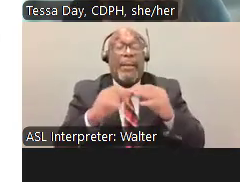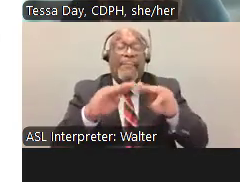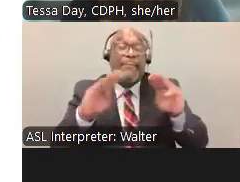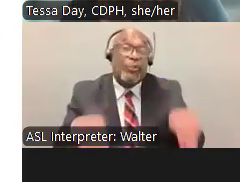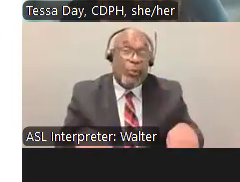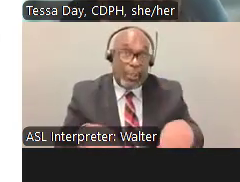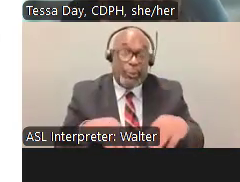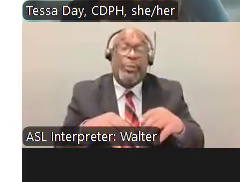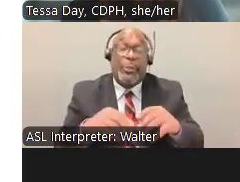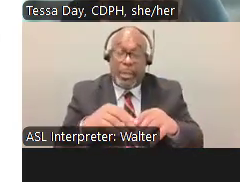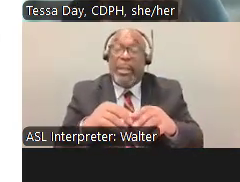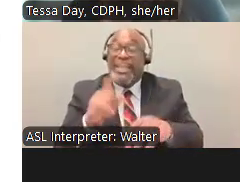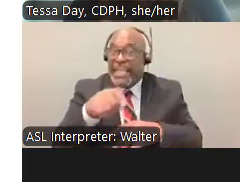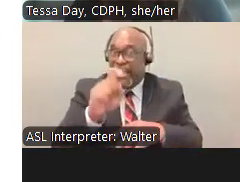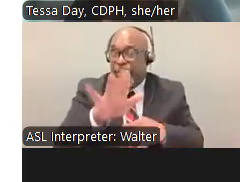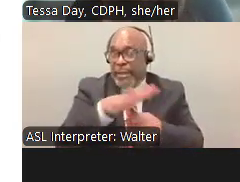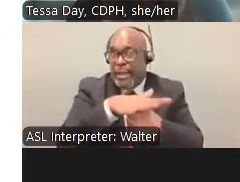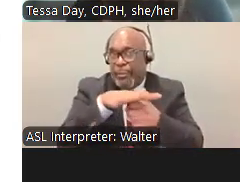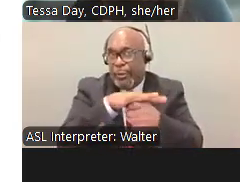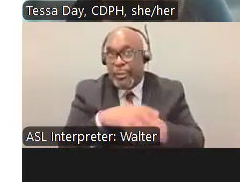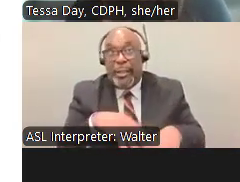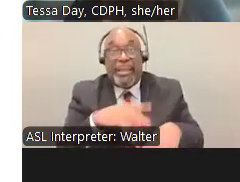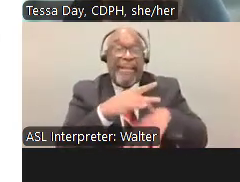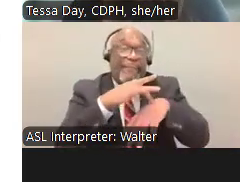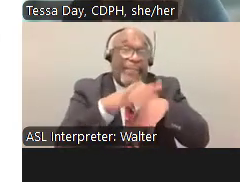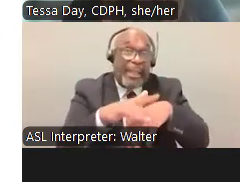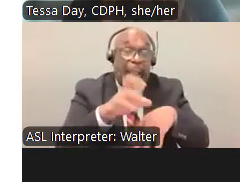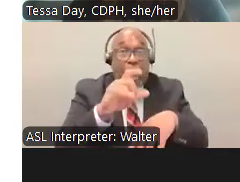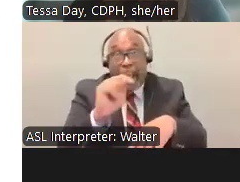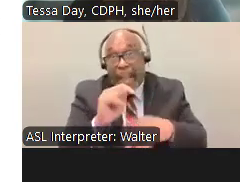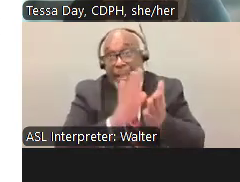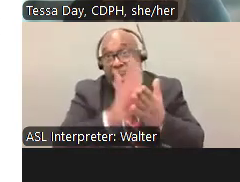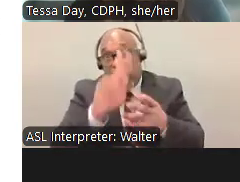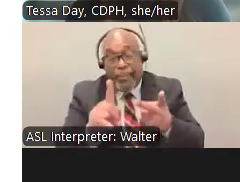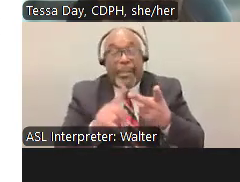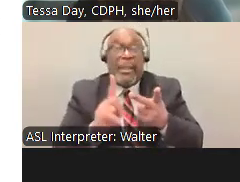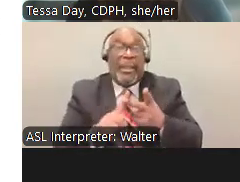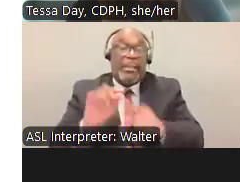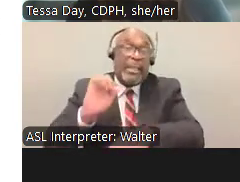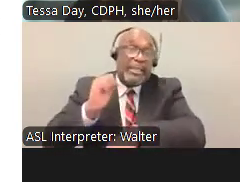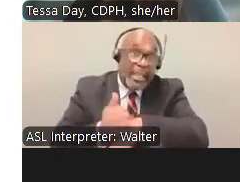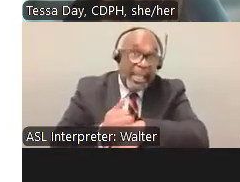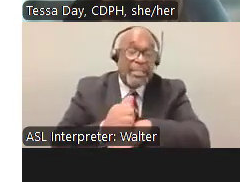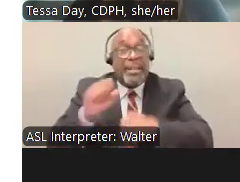13:35:07 So this includes things like 13:35:08 vacant lot cleanups, the 13:35:10 installation of bike lanes or 13:35:12 speed bumps, street light